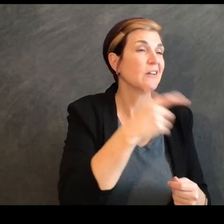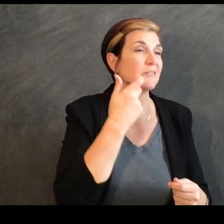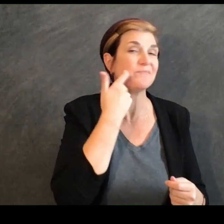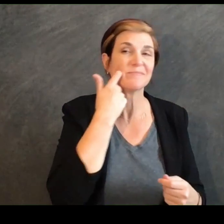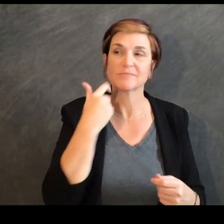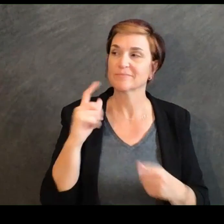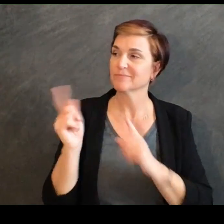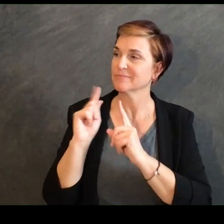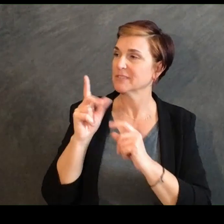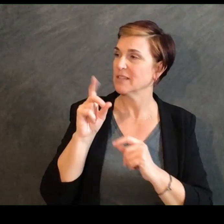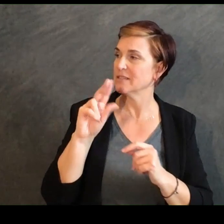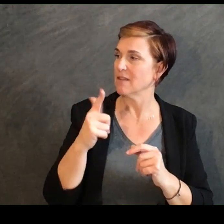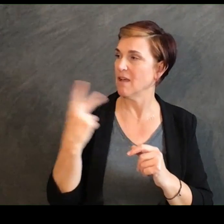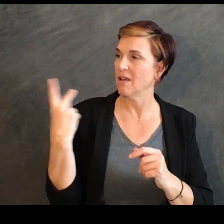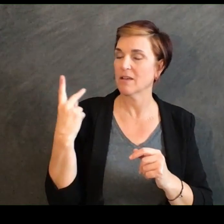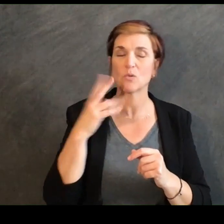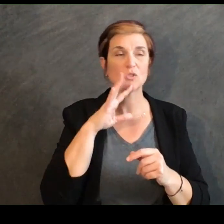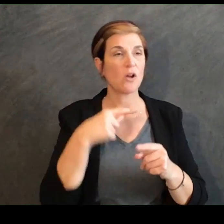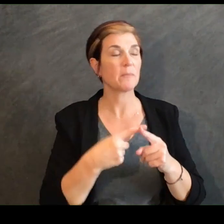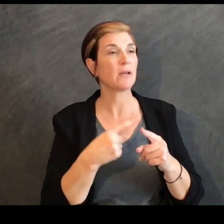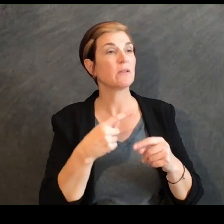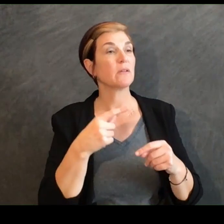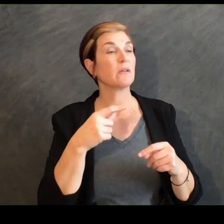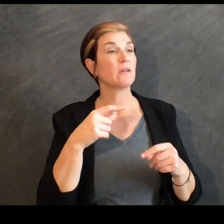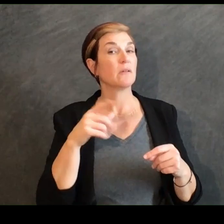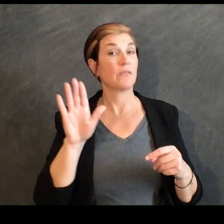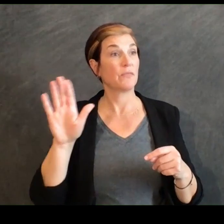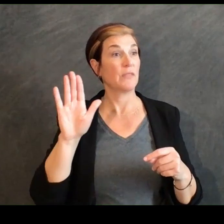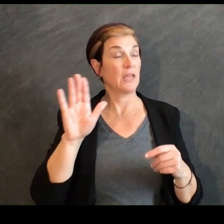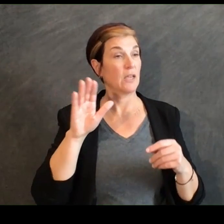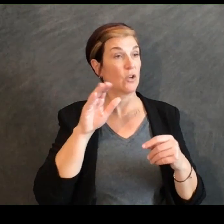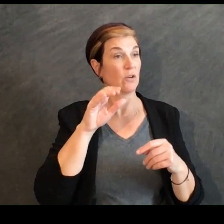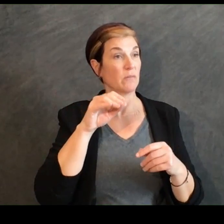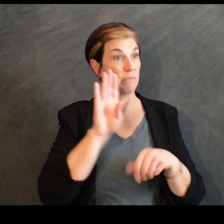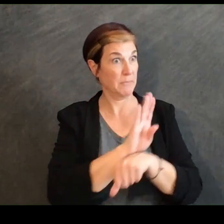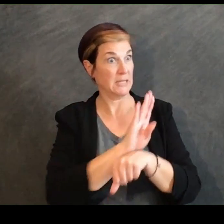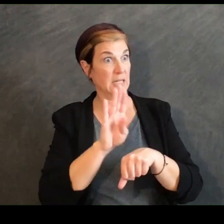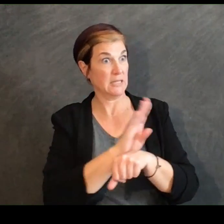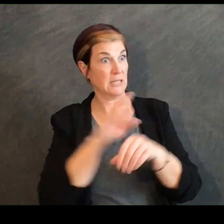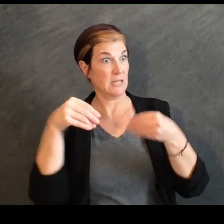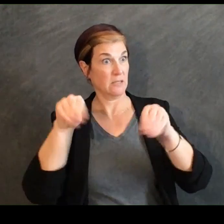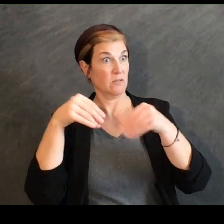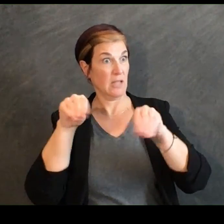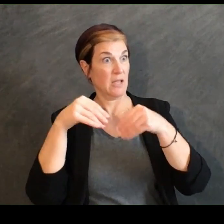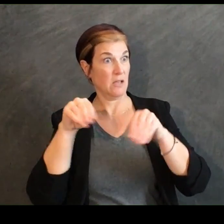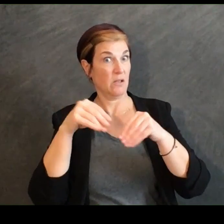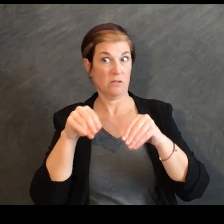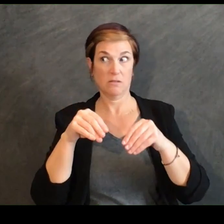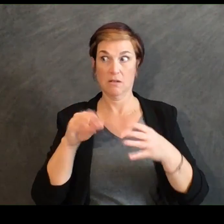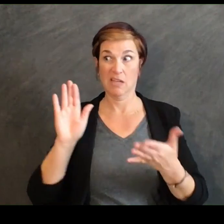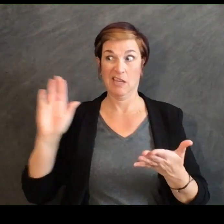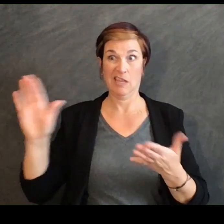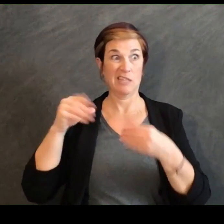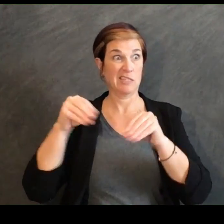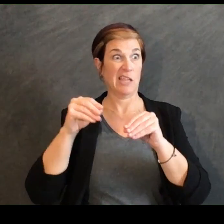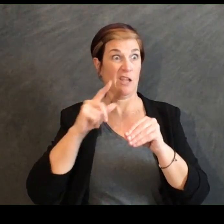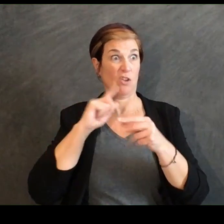the numbers they're doing from the retailing standpoint I guess because of this your business is like the opposite all of you have didn't you've been